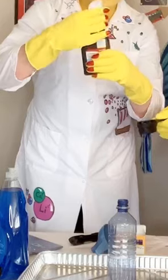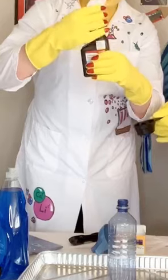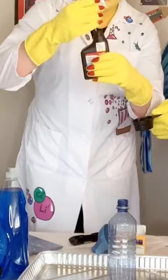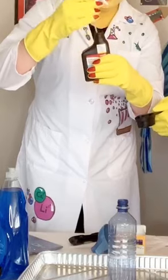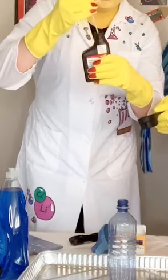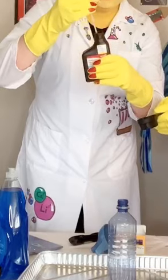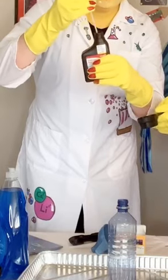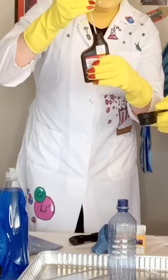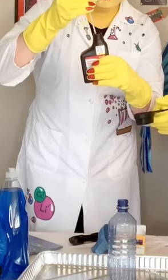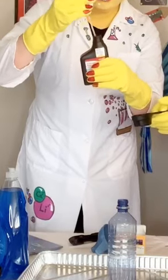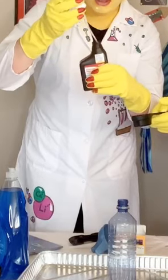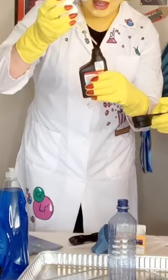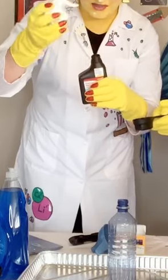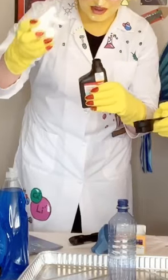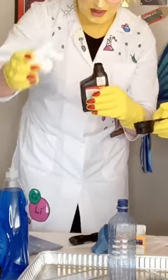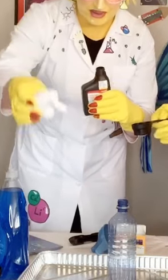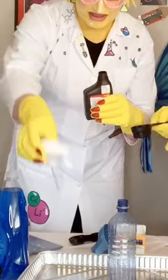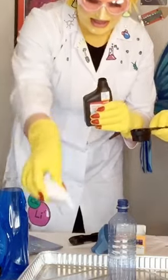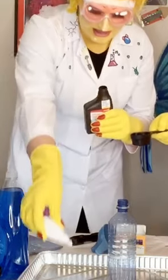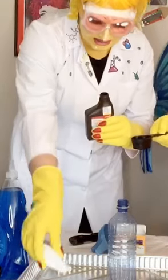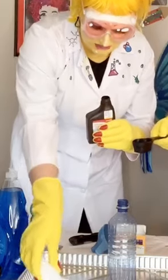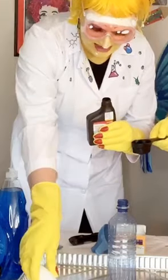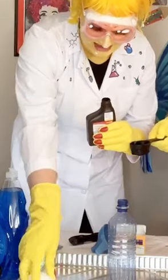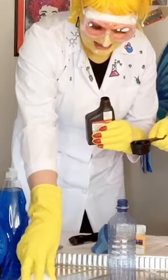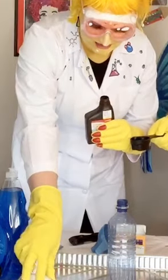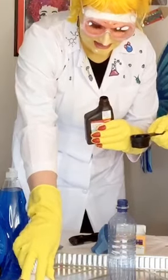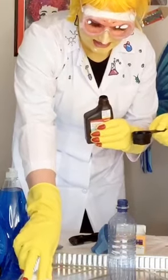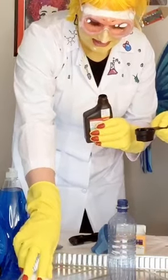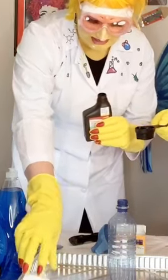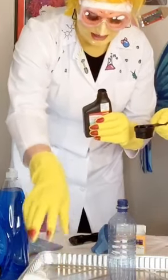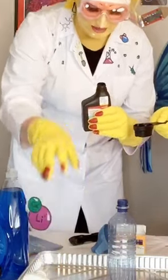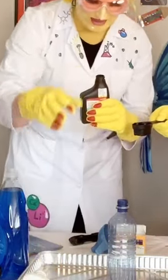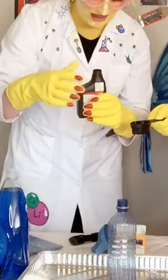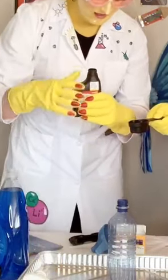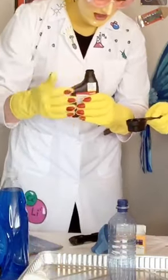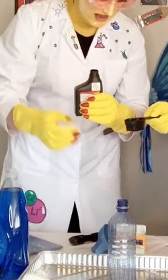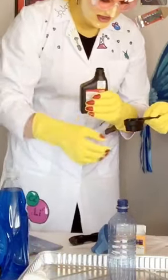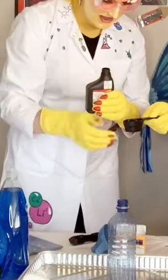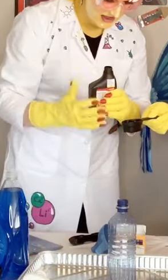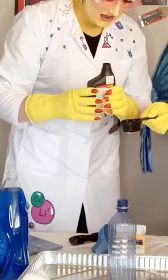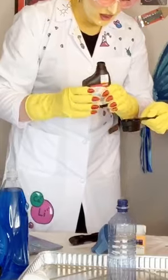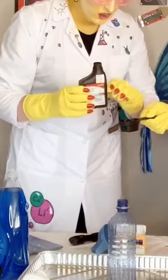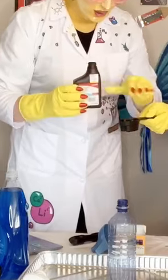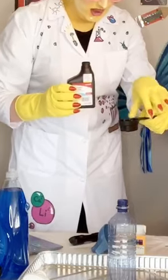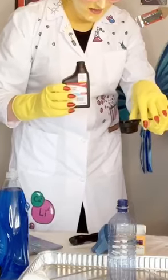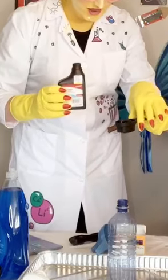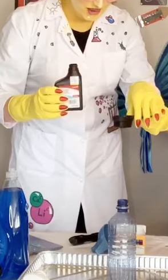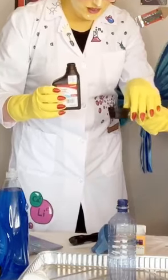Okay. And I'm just going to put this in the tray so it's, you know, there. This is a quarter cup measure, so we're